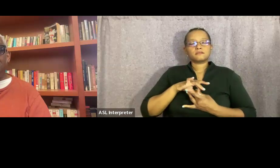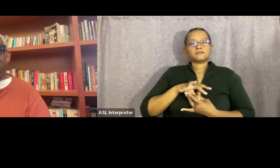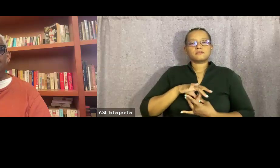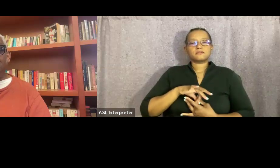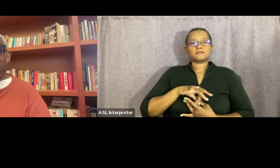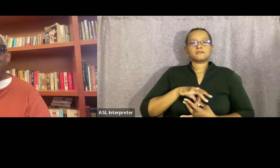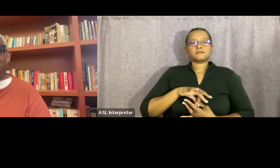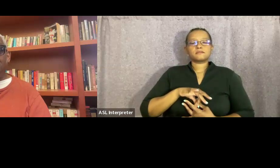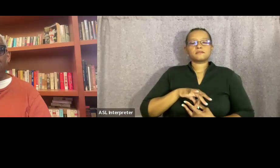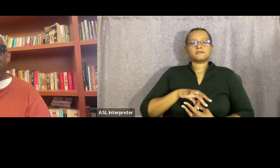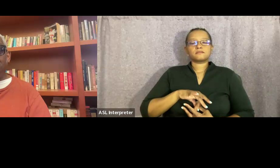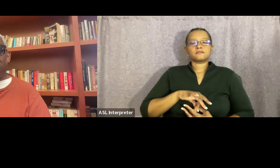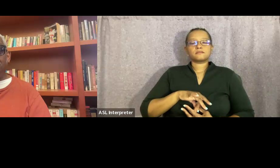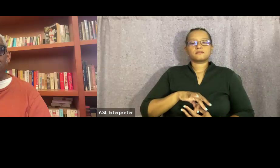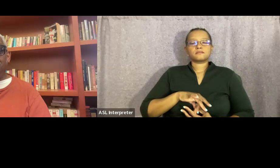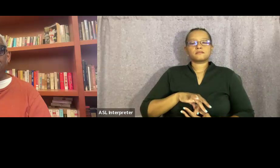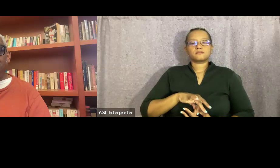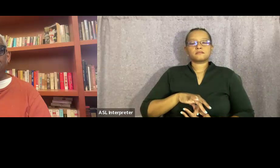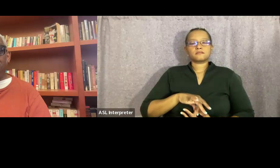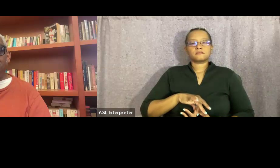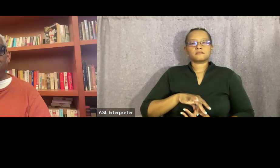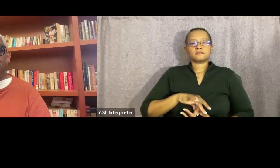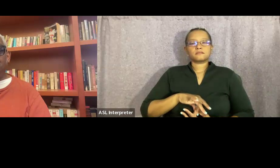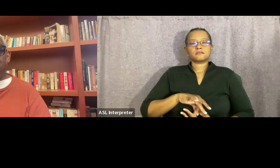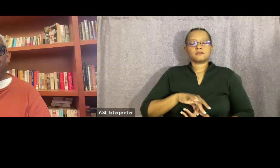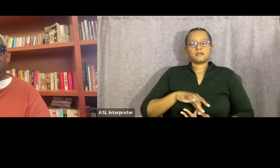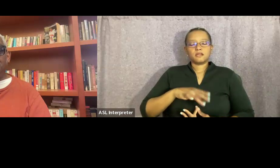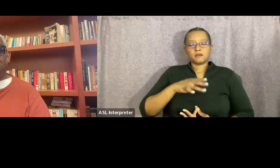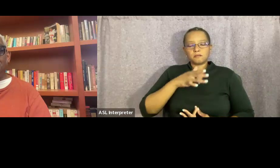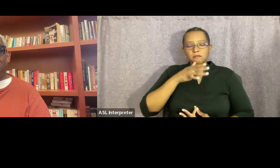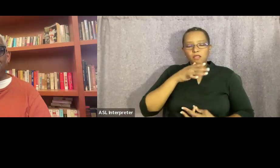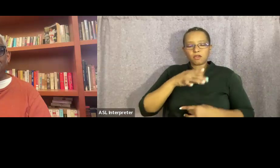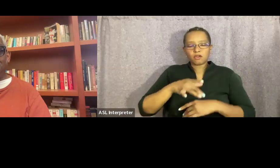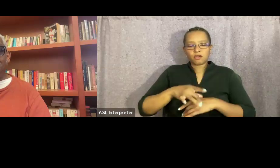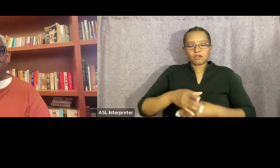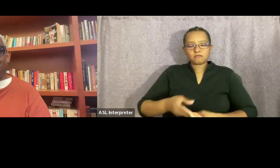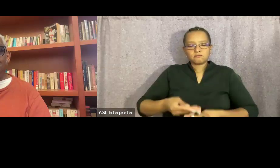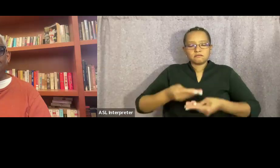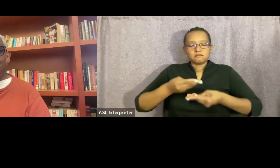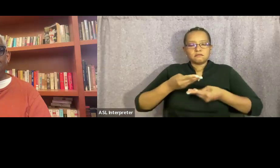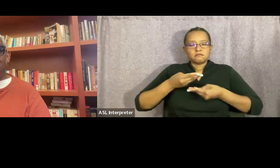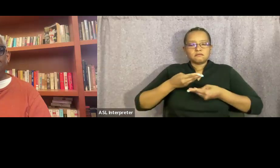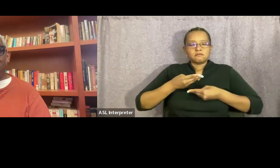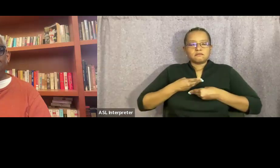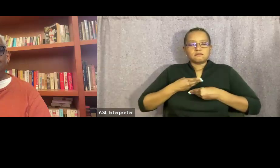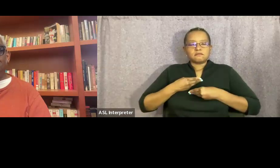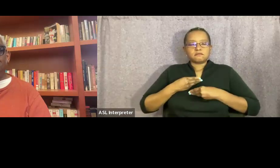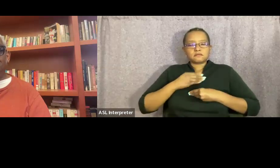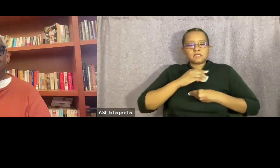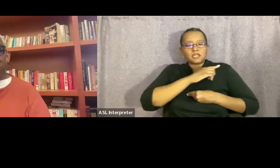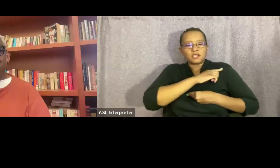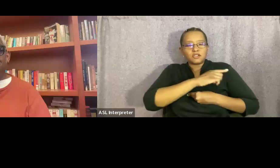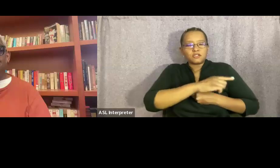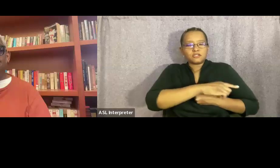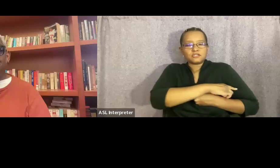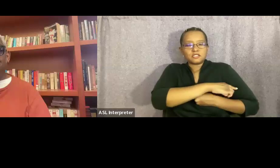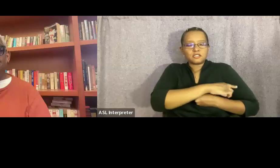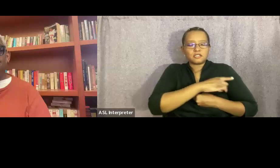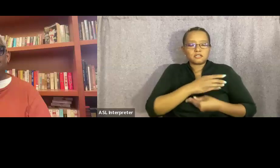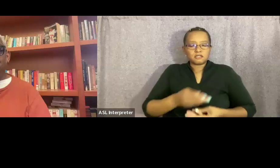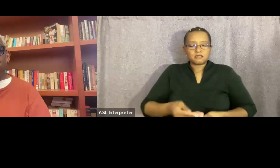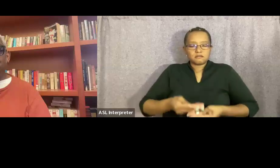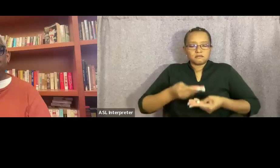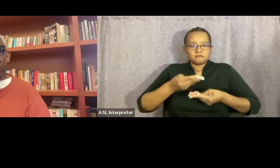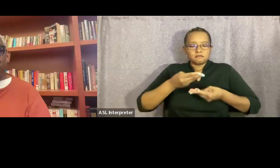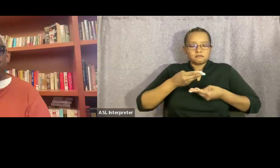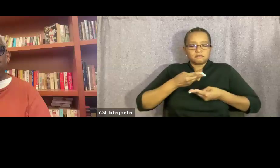Let Mother Earth give you energy and strength. Breathe.